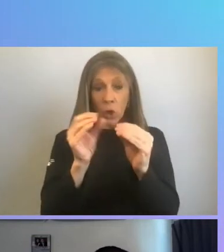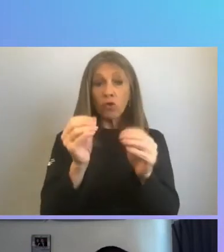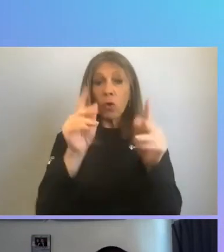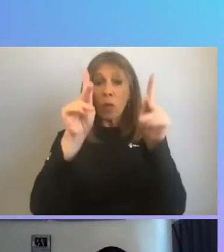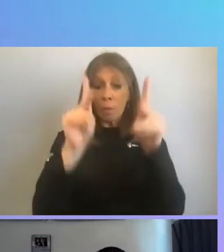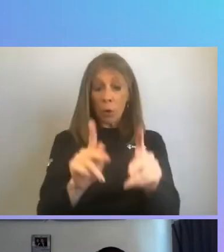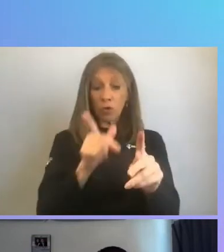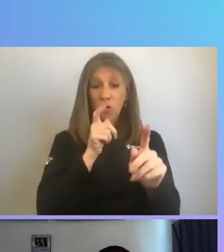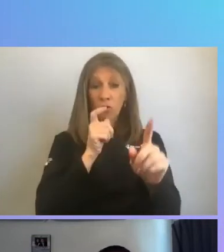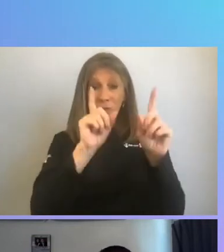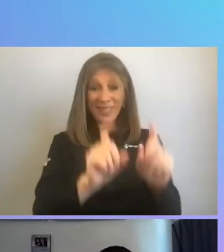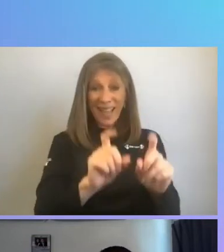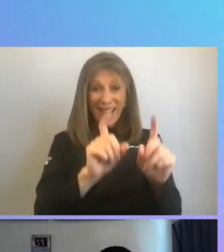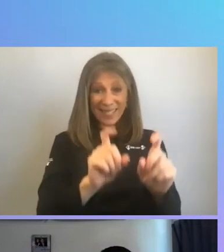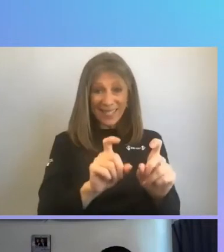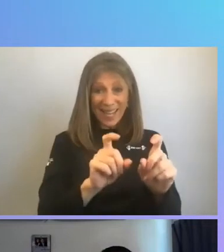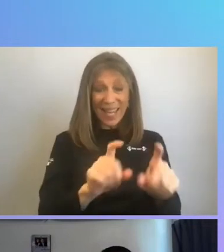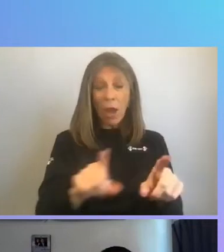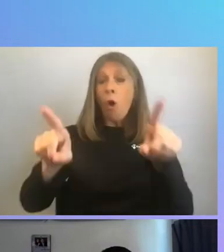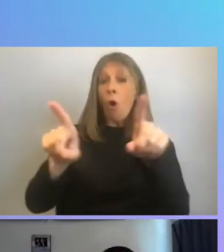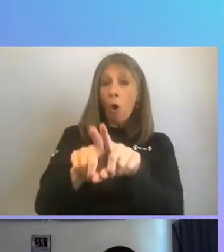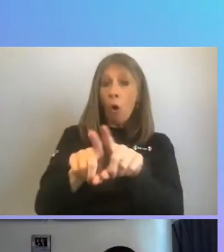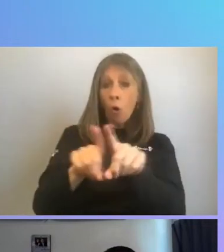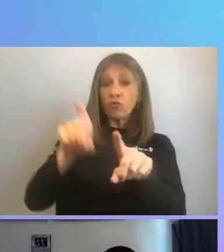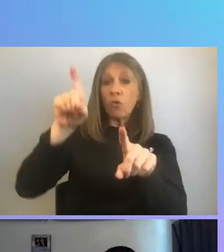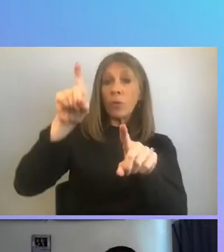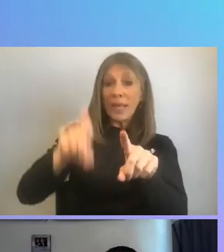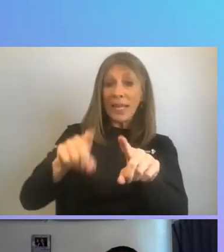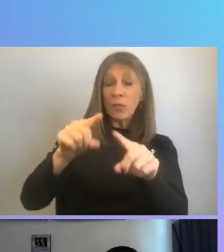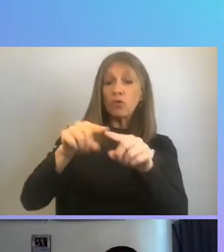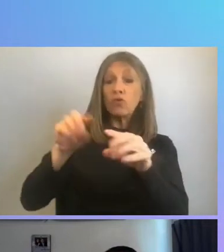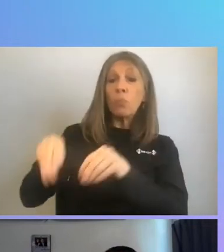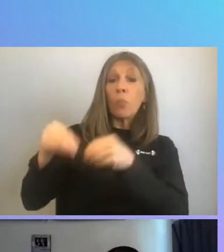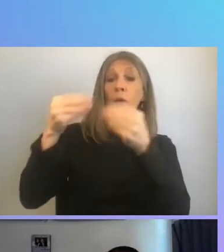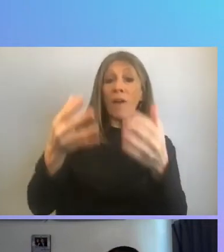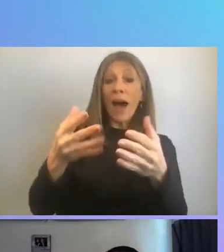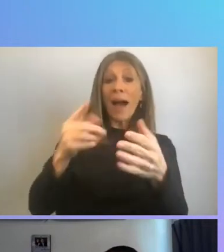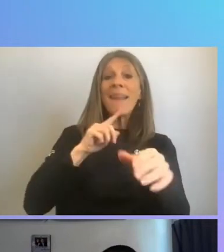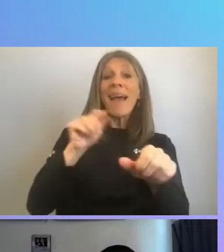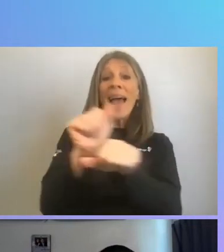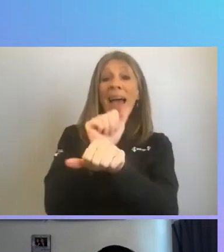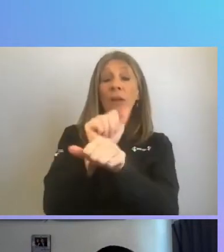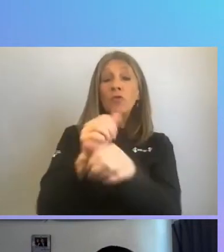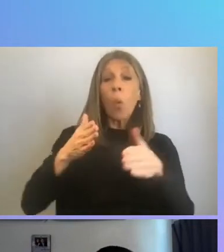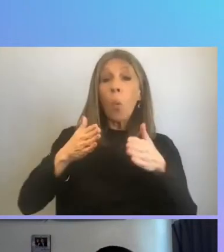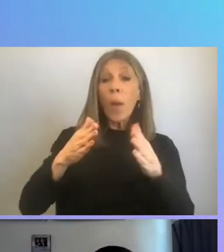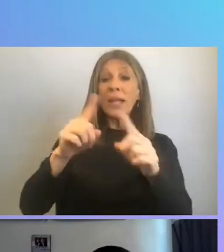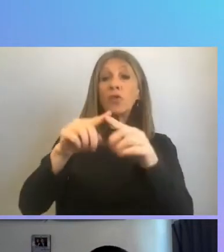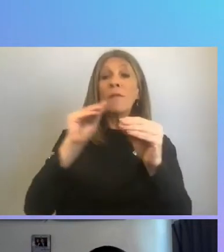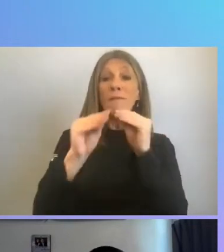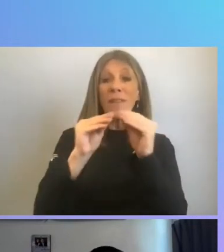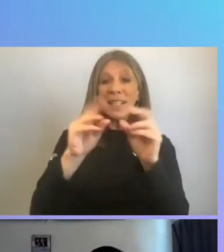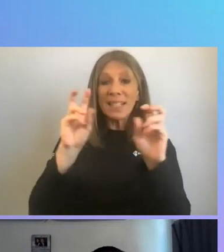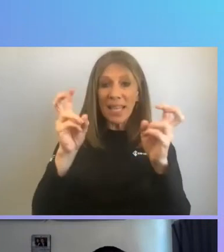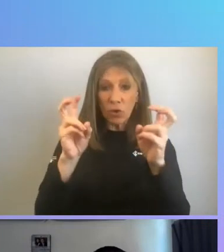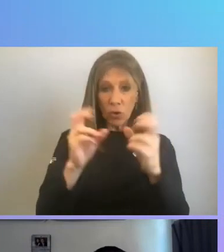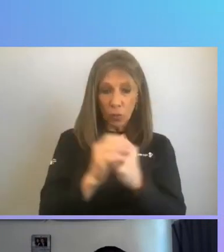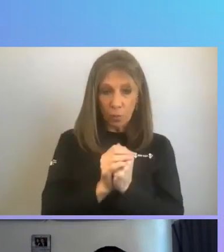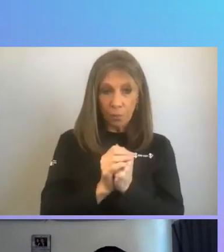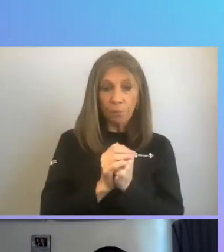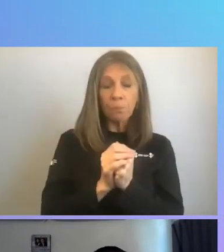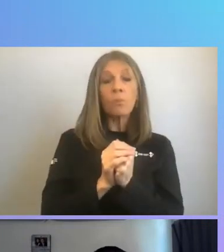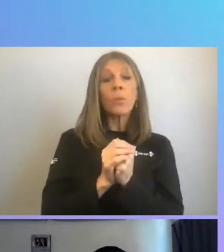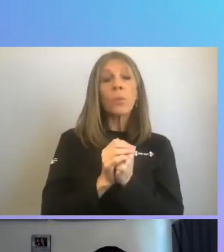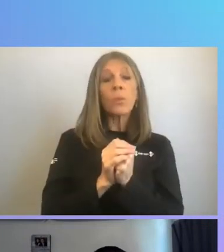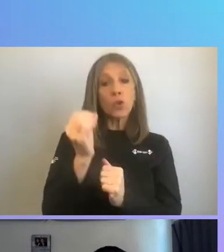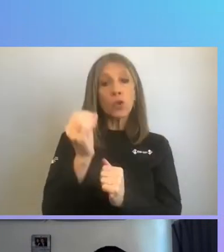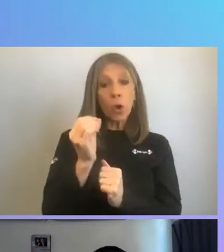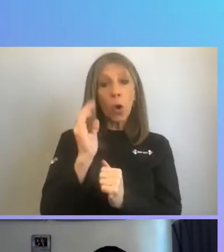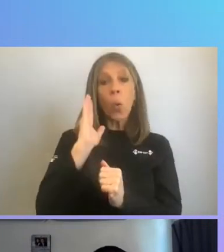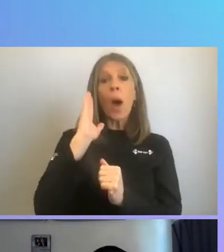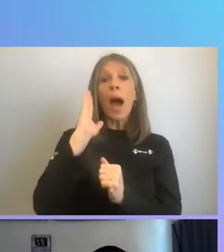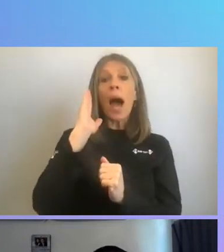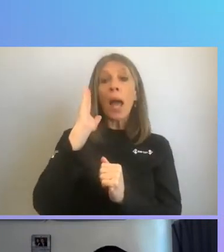provide died actual way to fix the issue. So I am going to